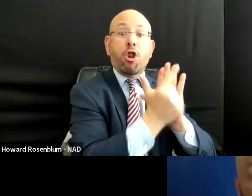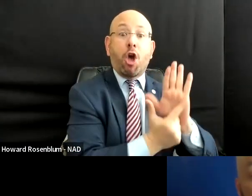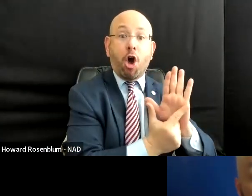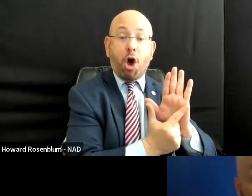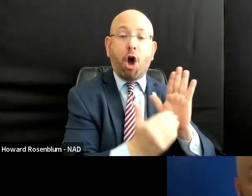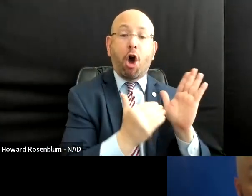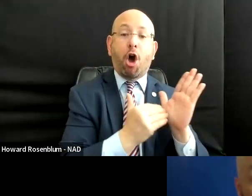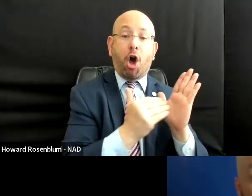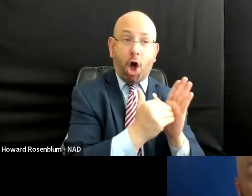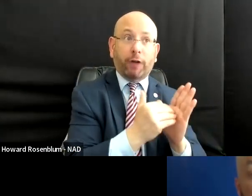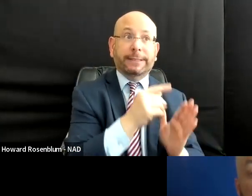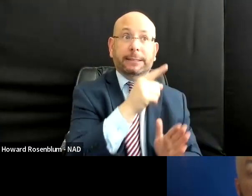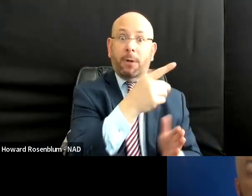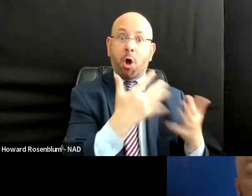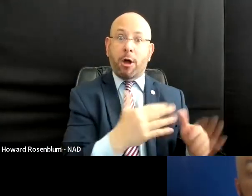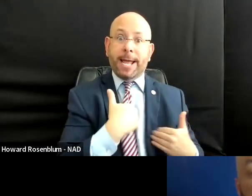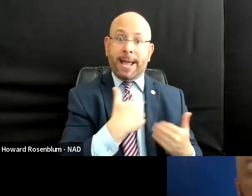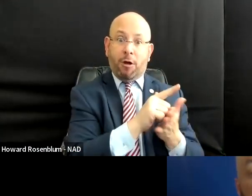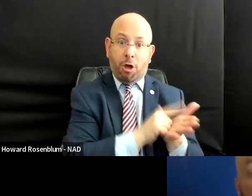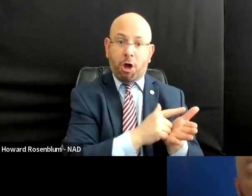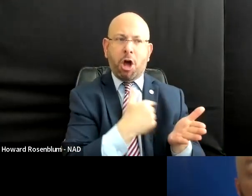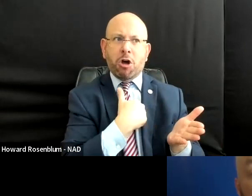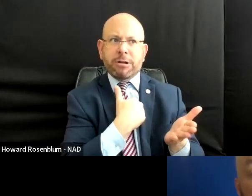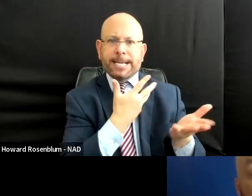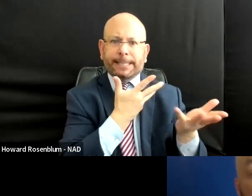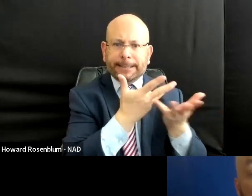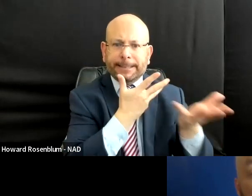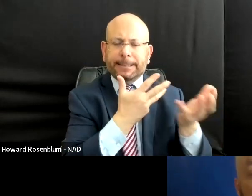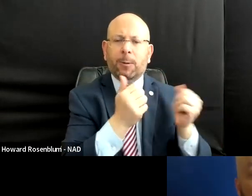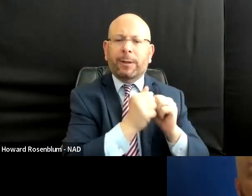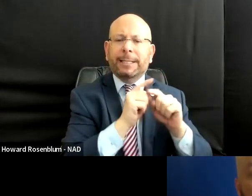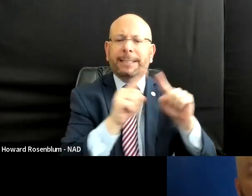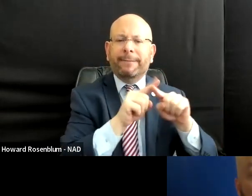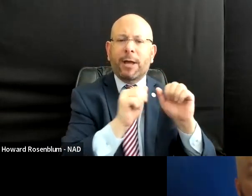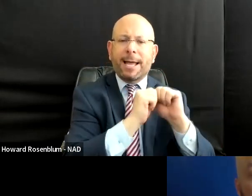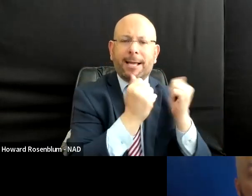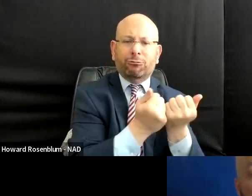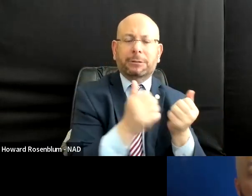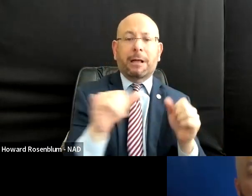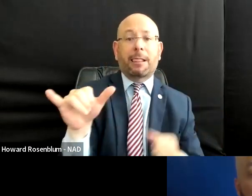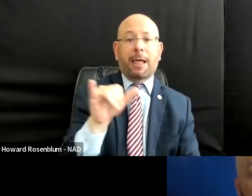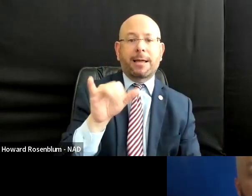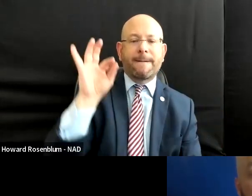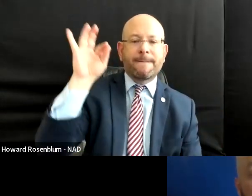telephone/tele telephone/telecommunication link, we have partnerships with